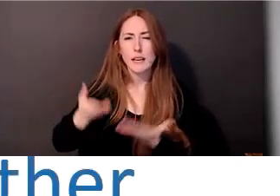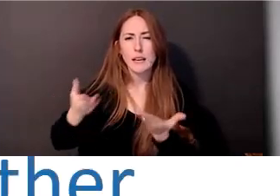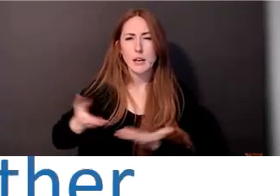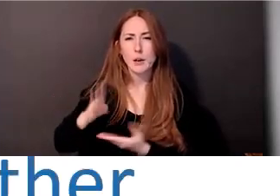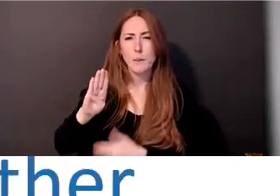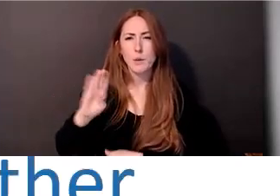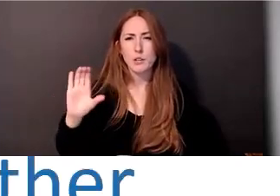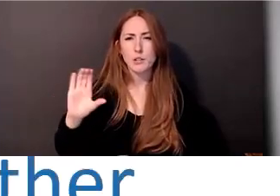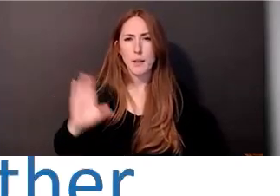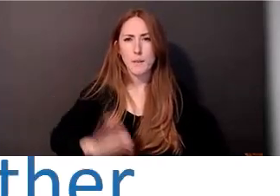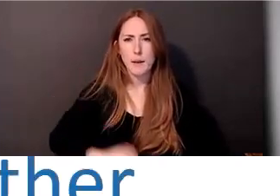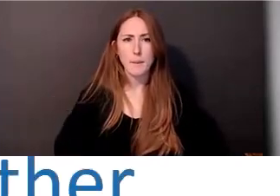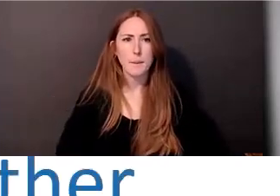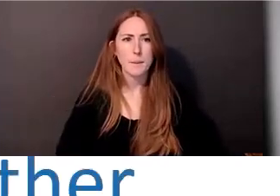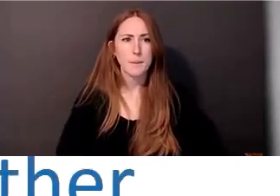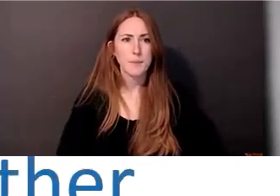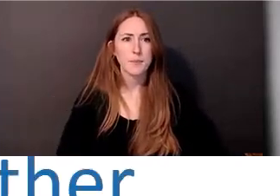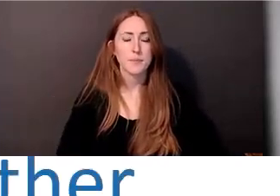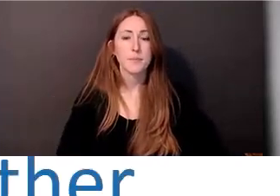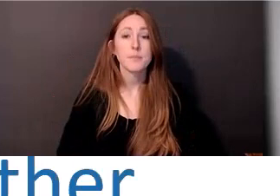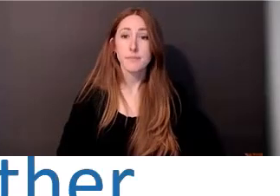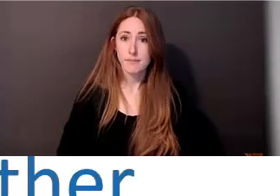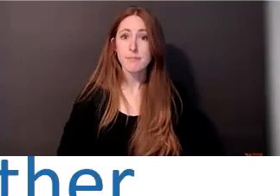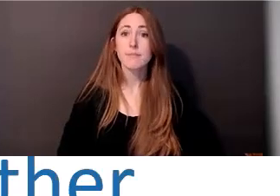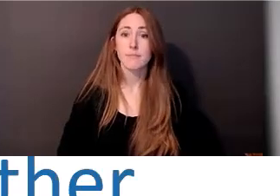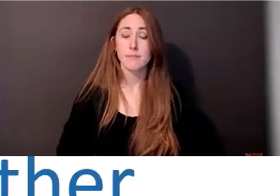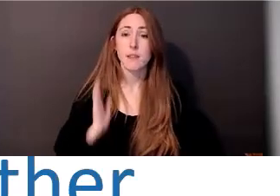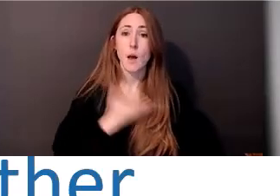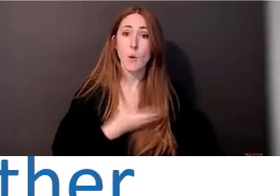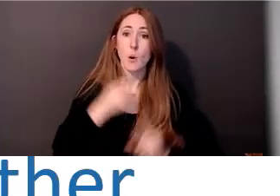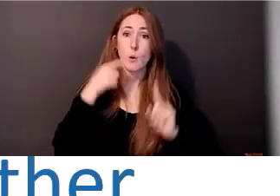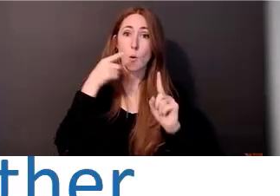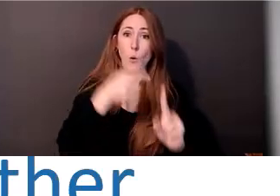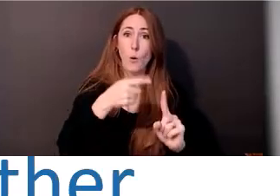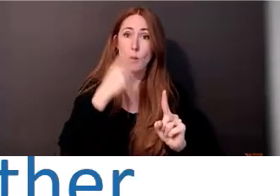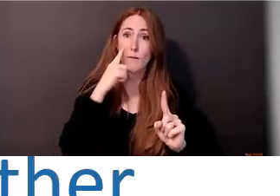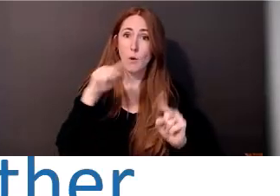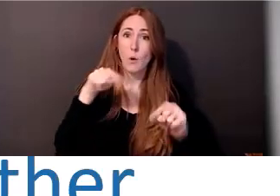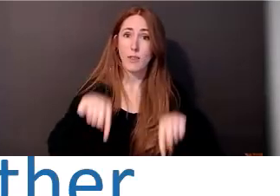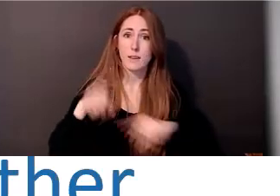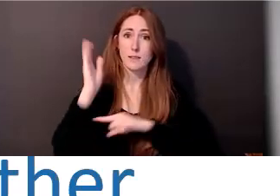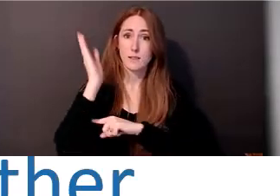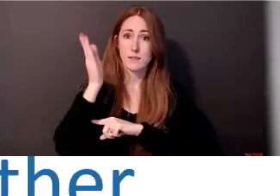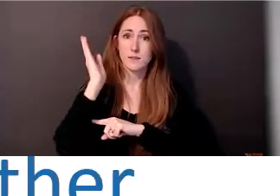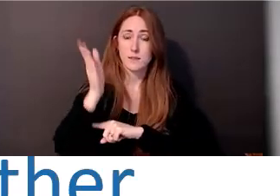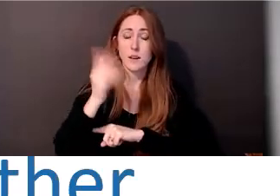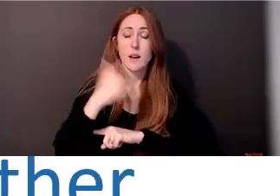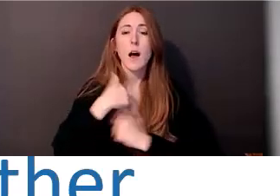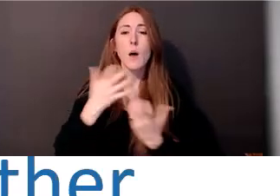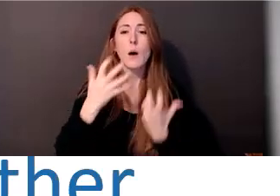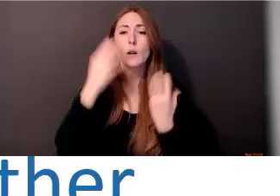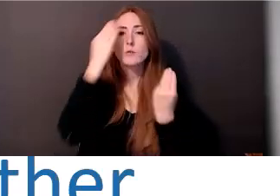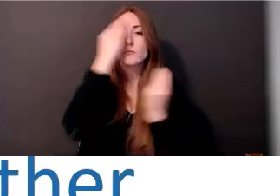So the objective for our time here together is to share with you all the impetus, the process,